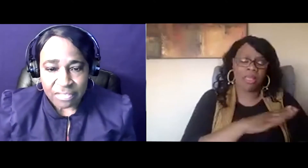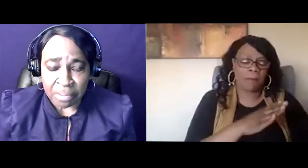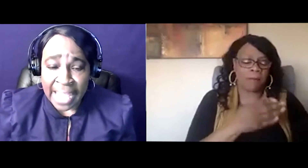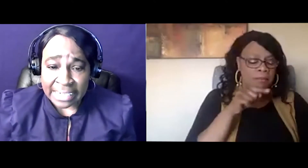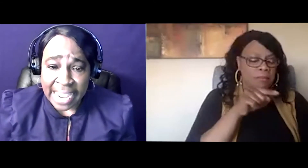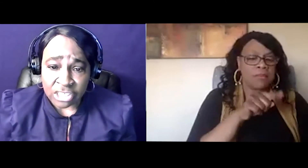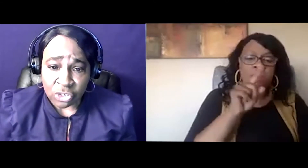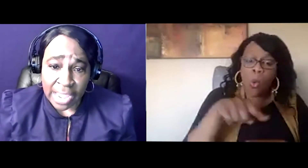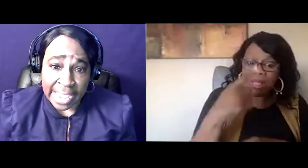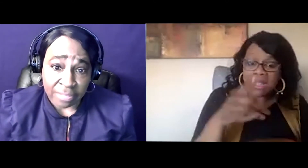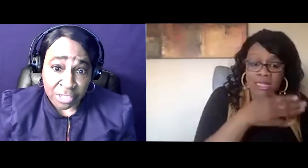The Black National Anthem.